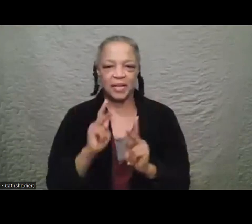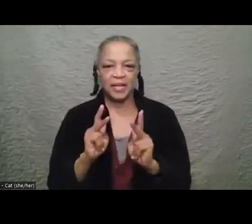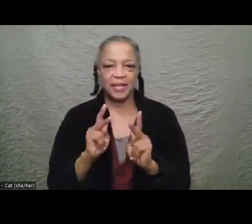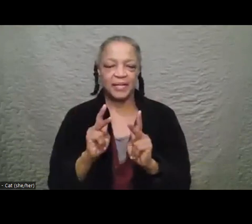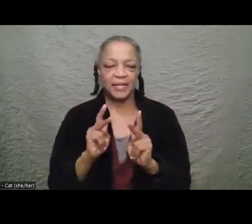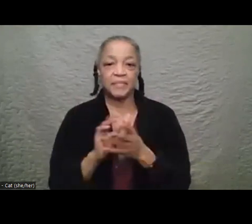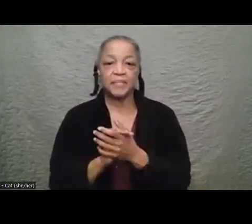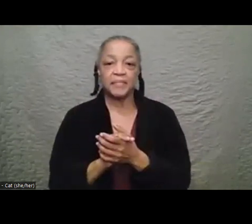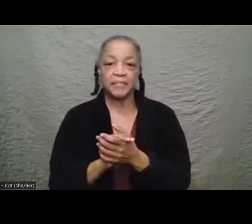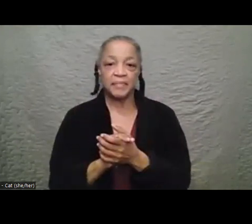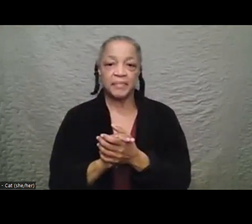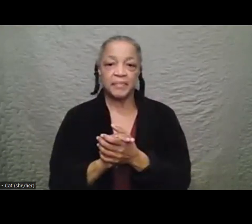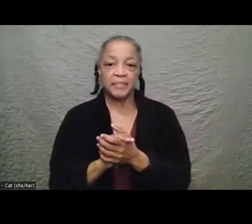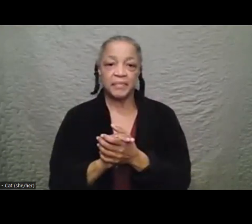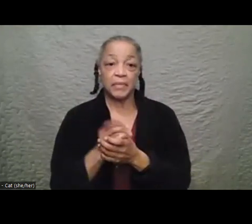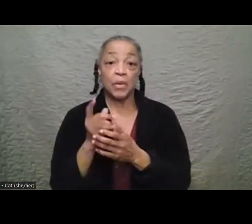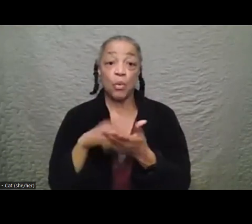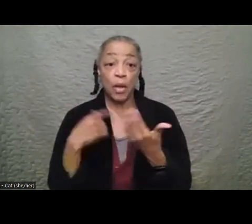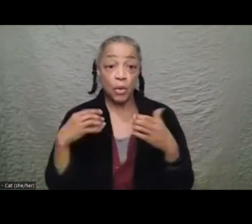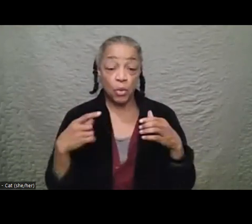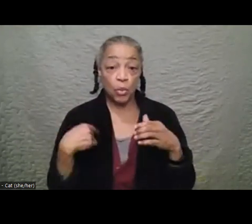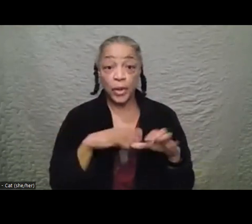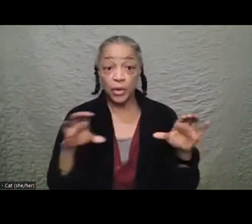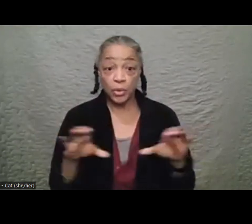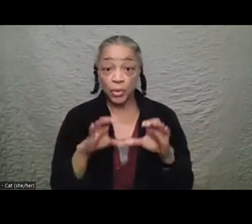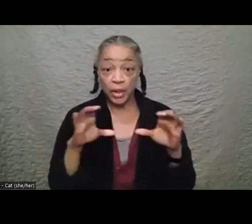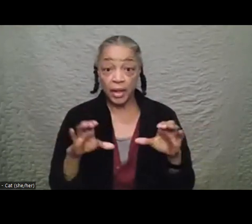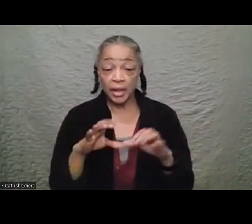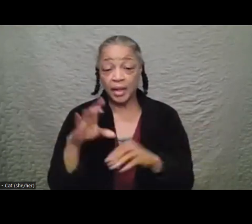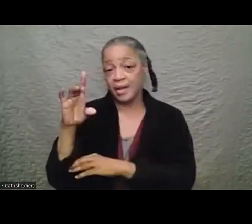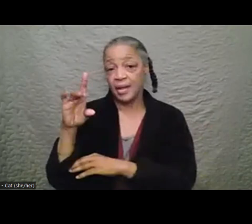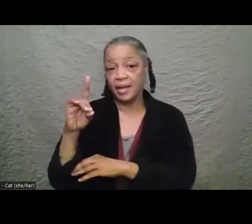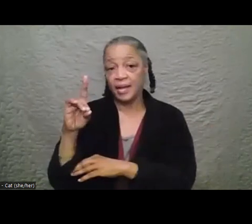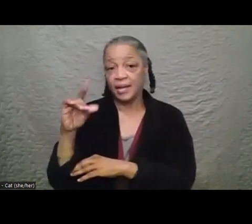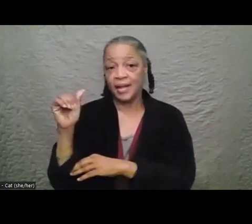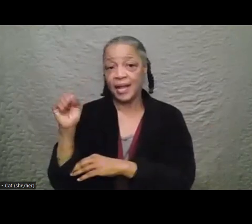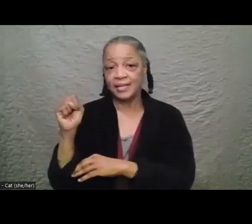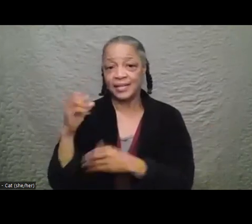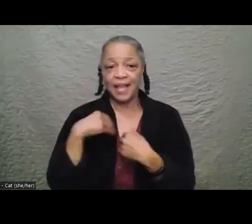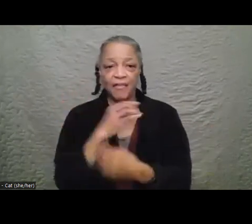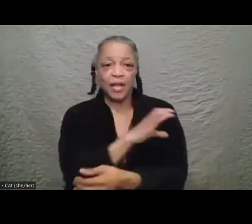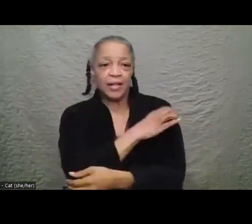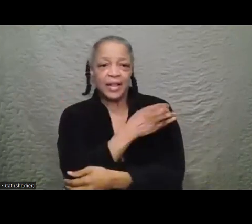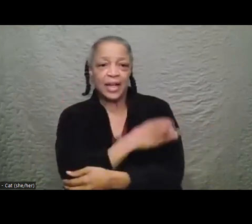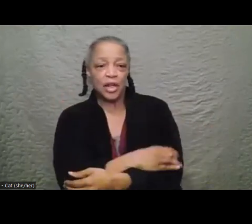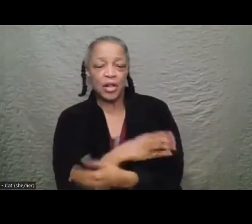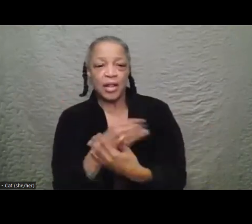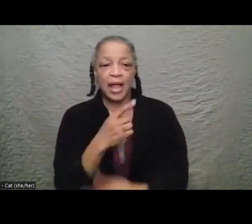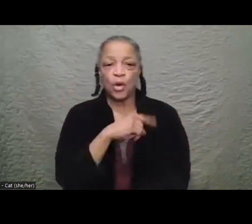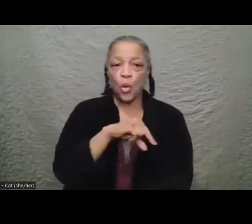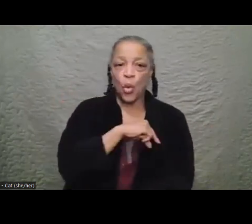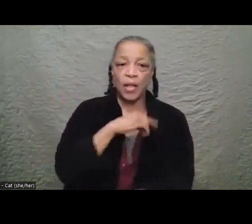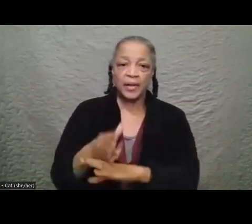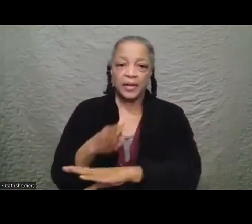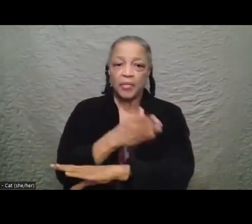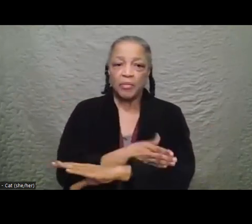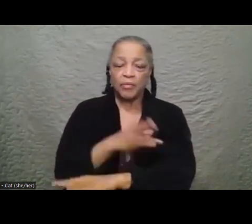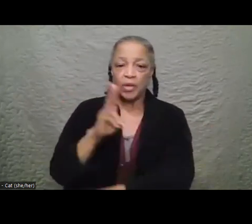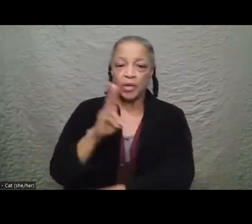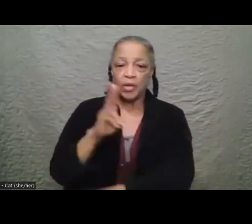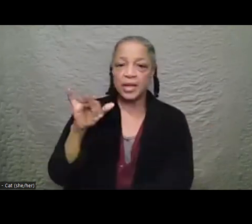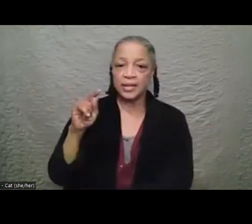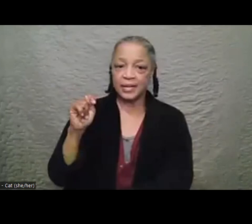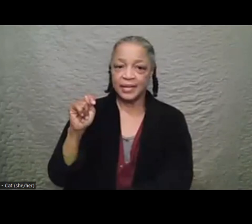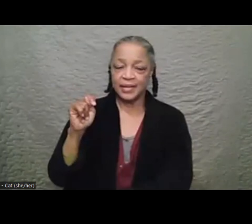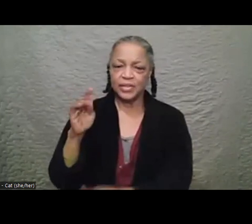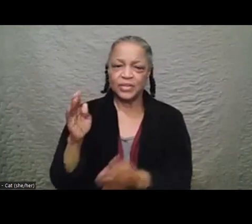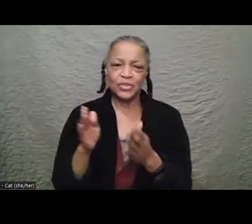what we are doing - - clinical and quality improvement unit . It's a small unit of public